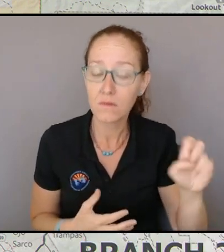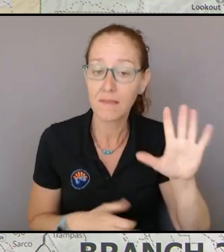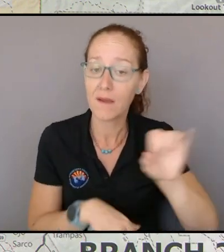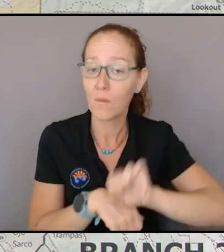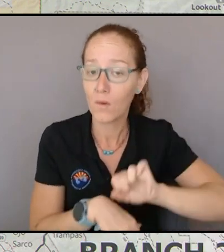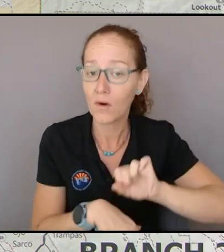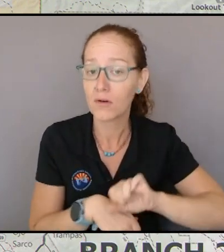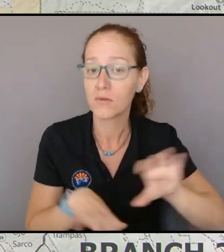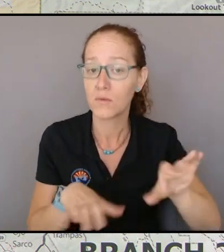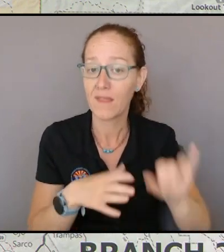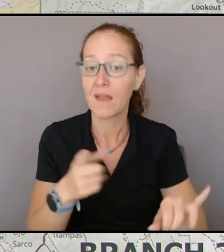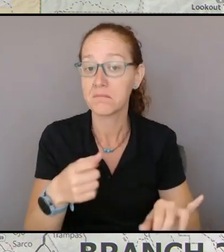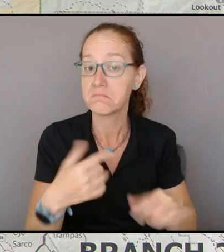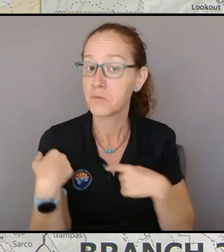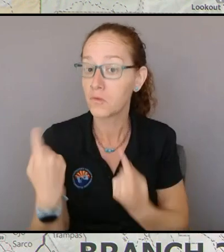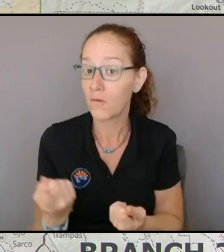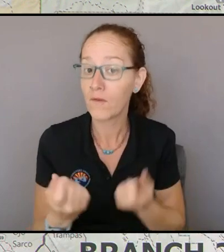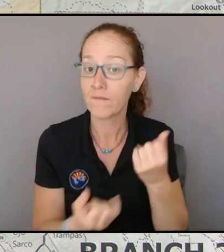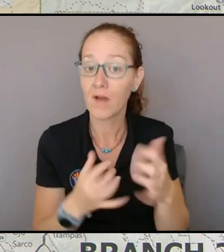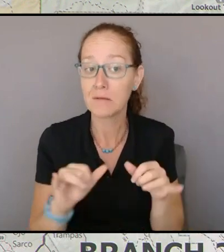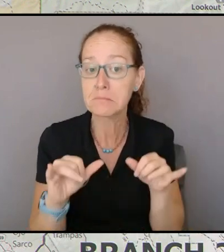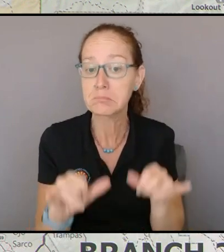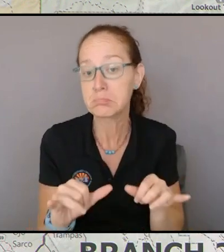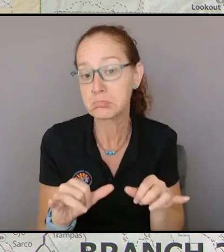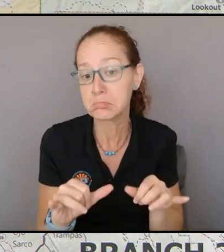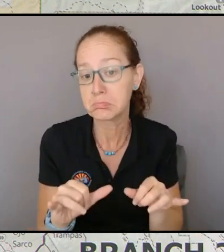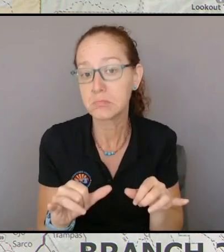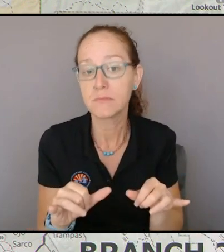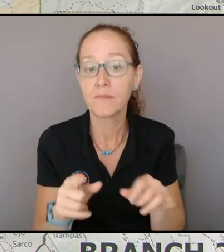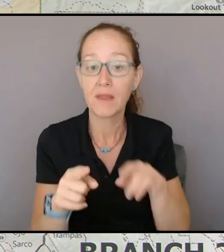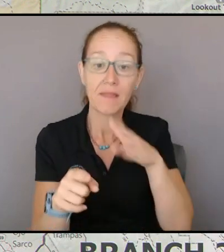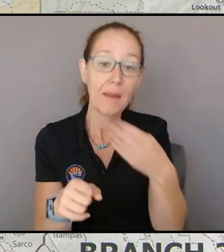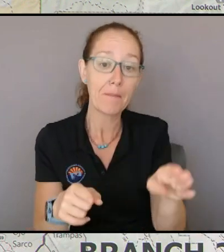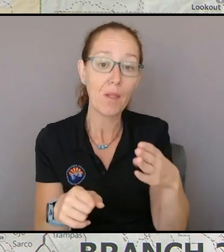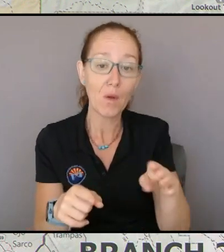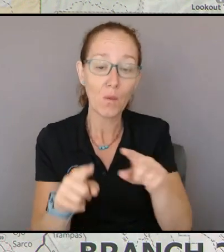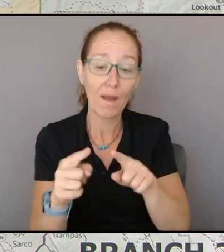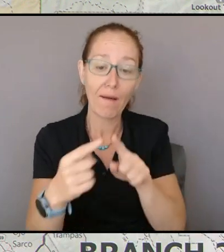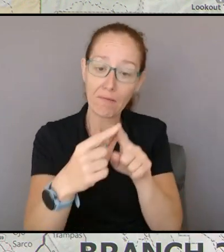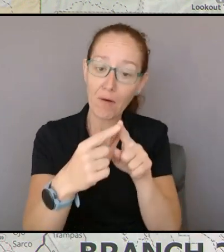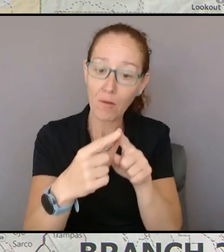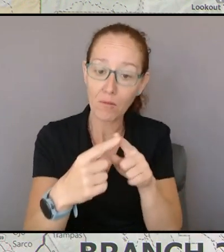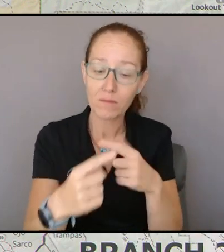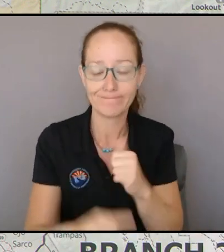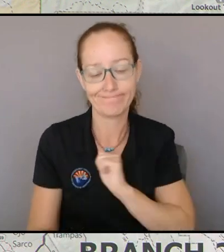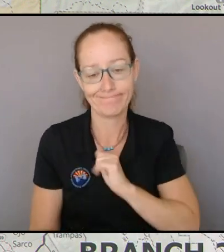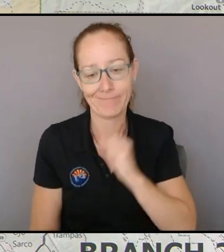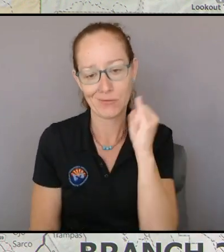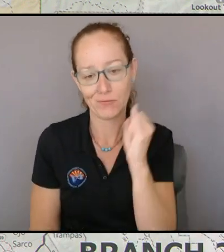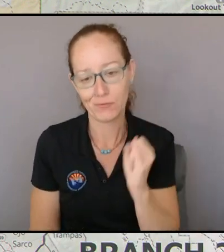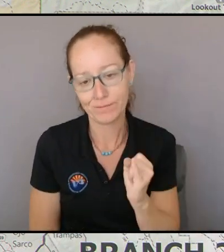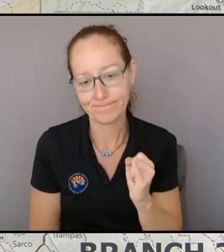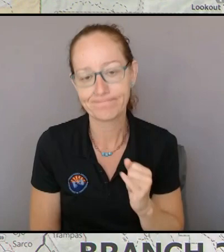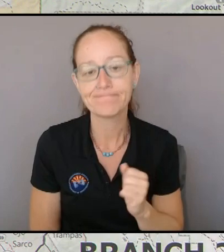arrow right here, it's something I drew on there, and this is one of the biggest concerns today. And if those aircraft are able